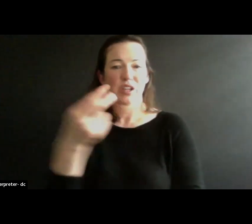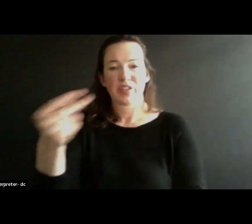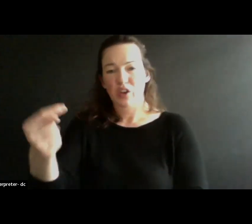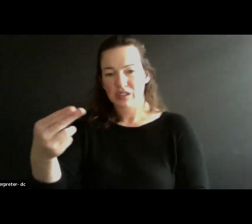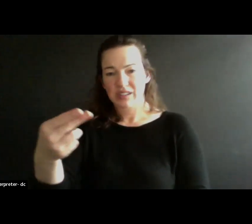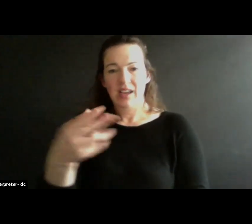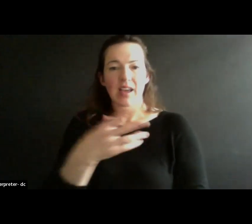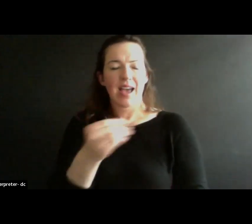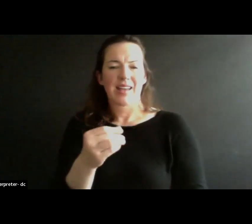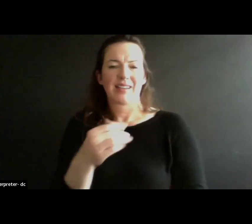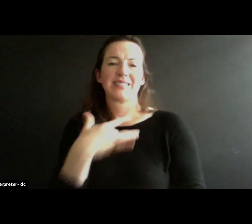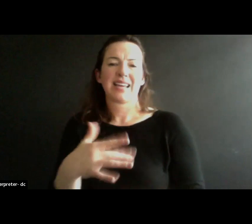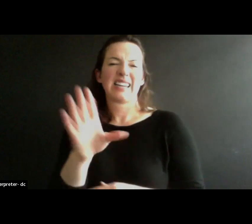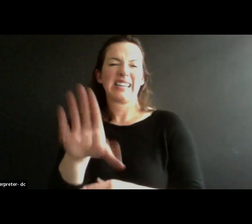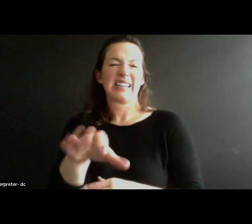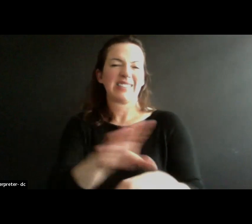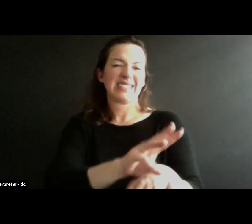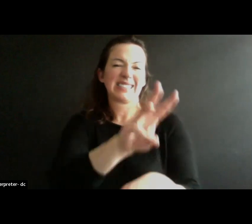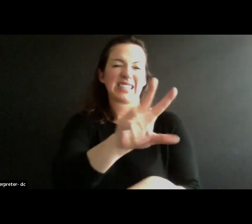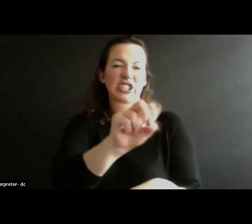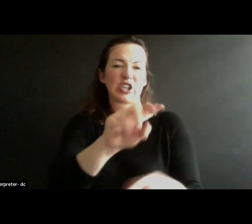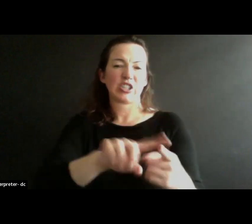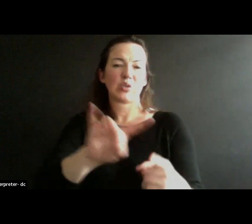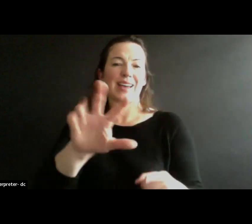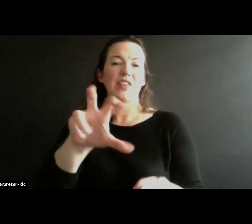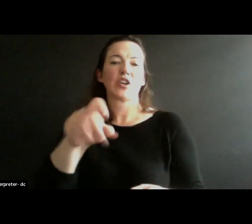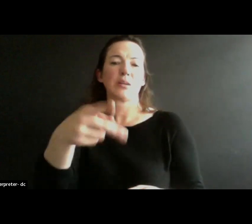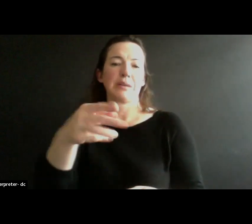class, and they're normally in the evening from 6 30 to 8 30 Pm. But what we're finding